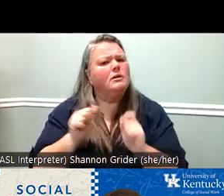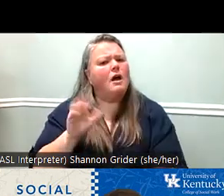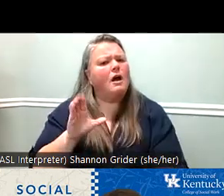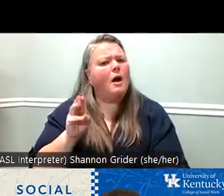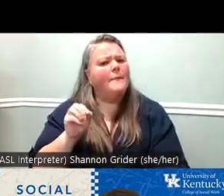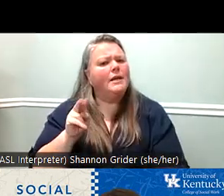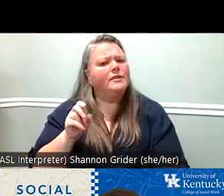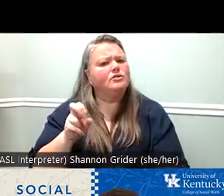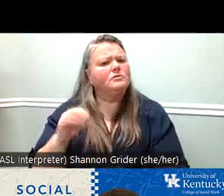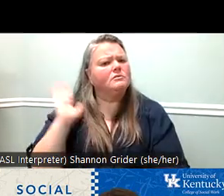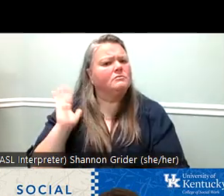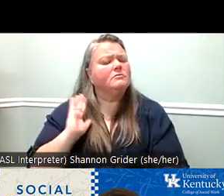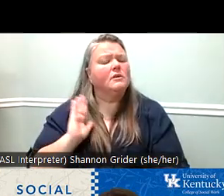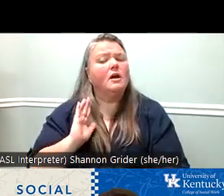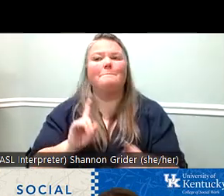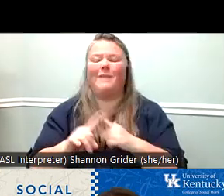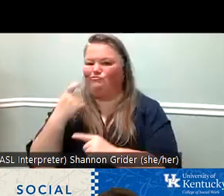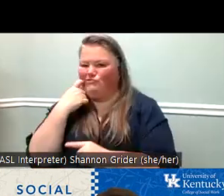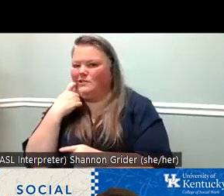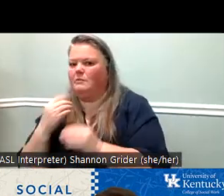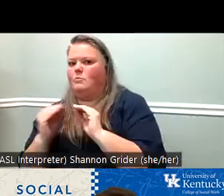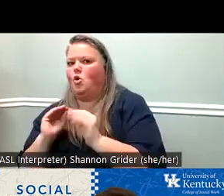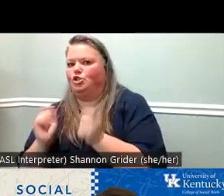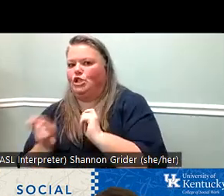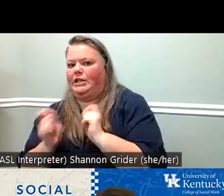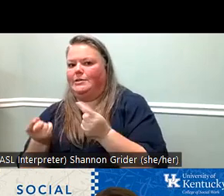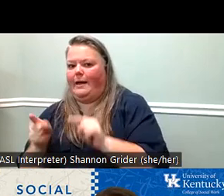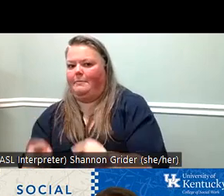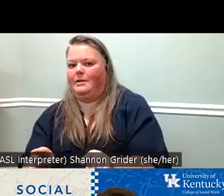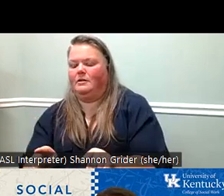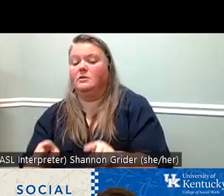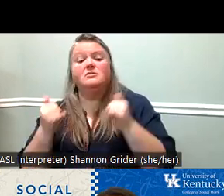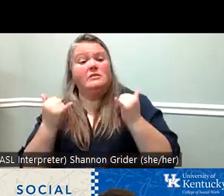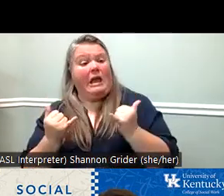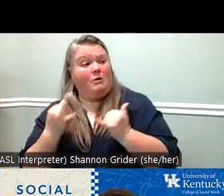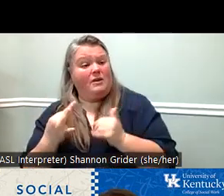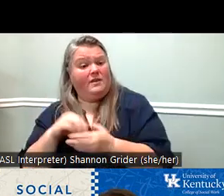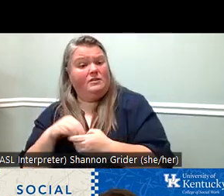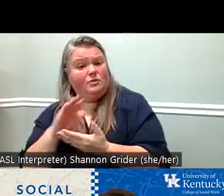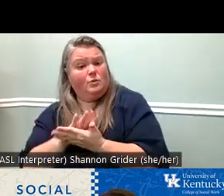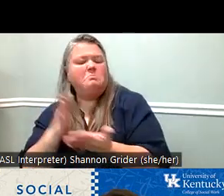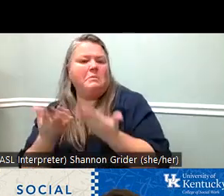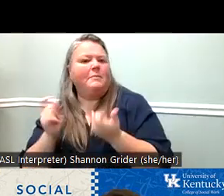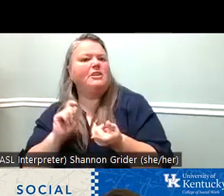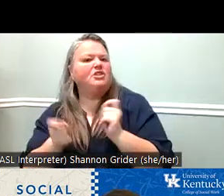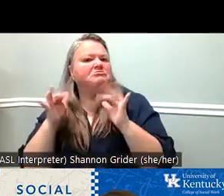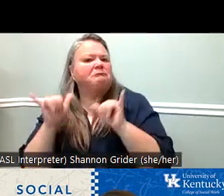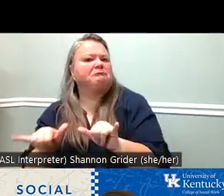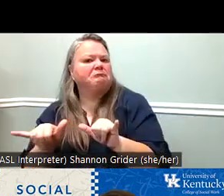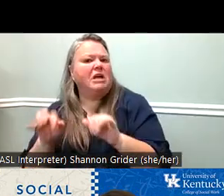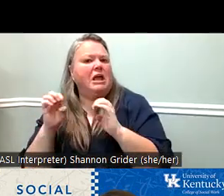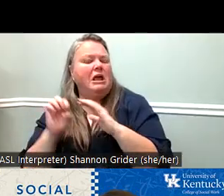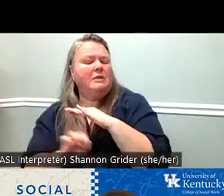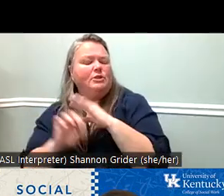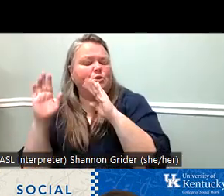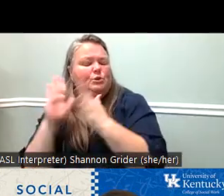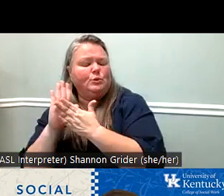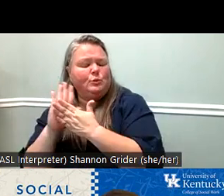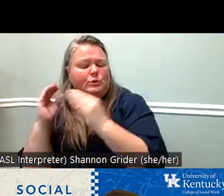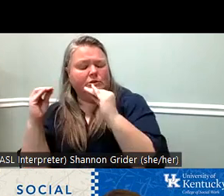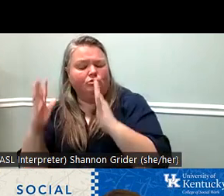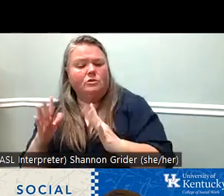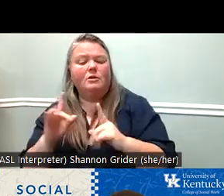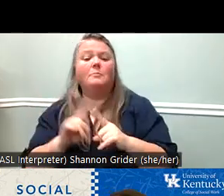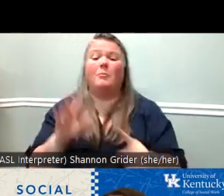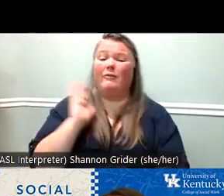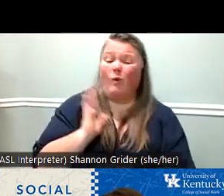THIS PLACE WHERE WE WERE TEACHING, AND IT WASN'T TEACHING CHILDREN YET, IT WAS TEACHING OUR PEERS, AND I STRUGGLED TO UNDERSTAND MY PEERS, AND EVEN THOUGH I USED ACCOMMODATIONS